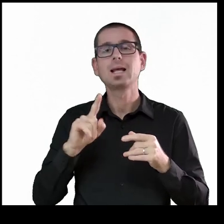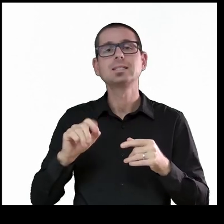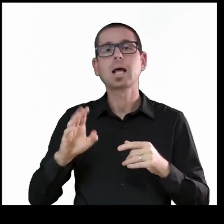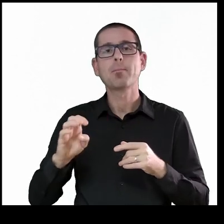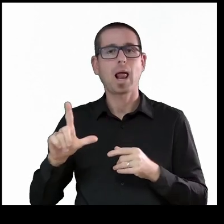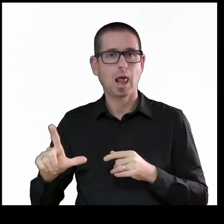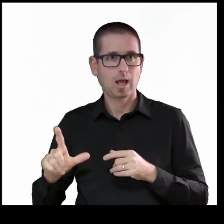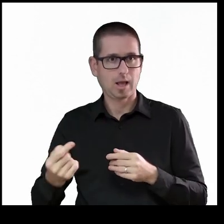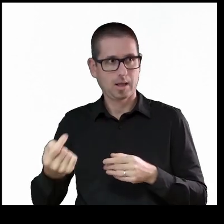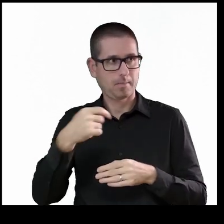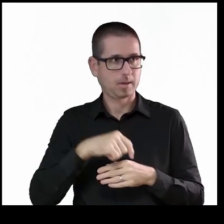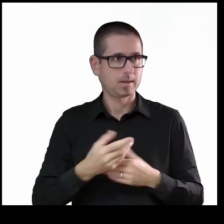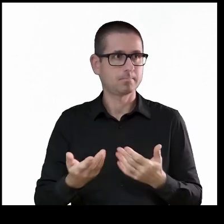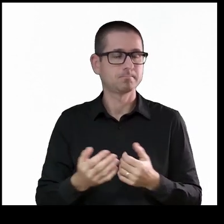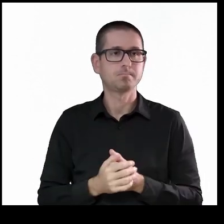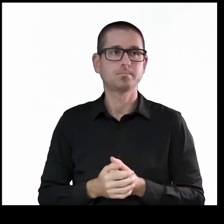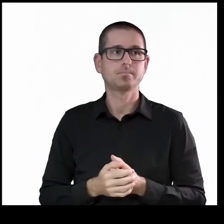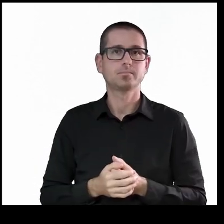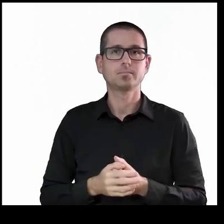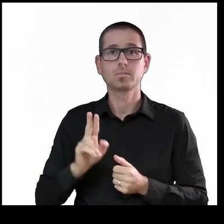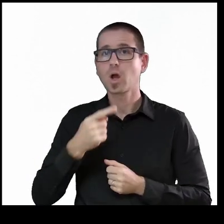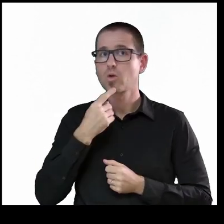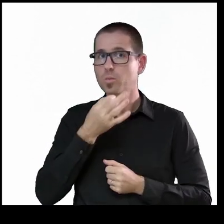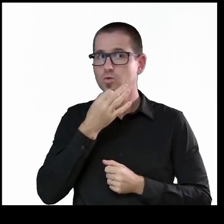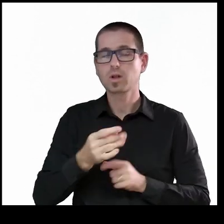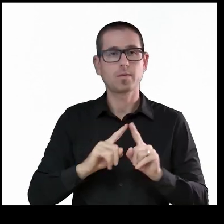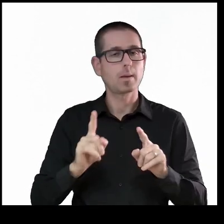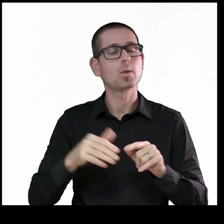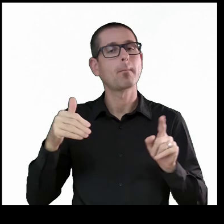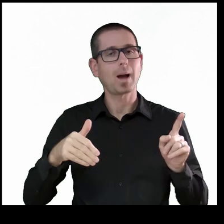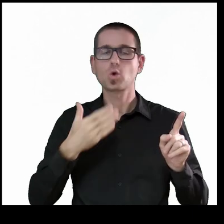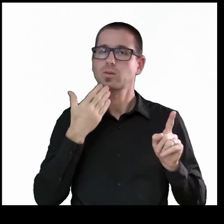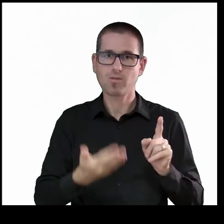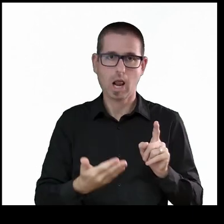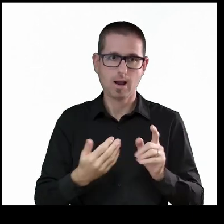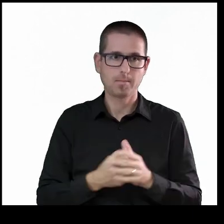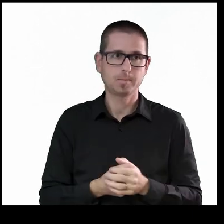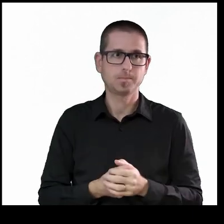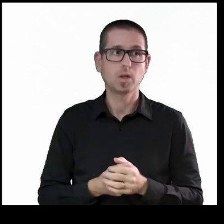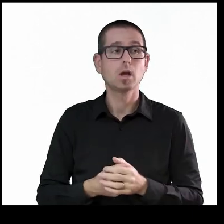So do we have a question? Okay, Marius, thank you very much. I think we need